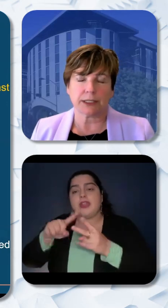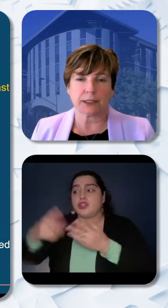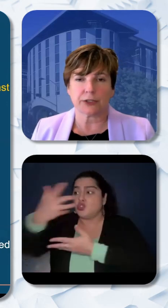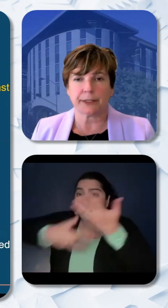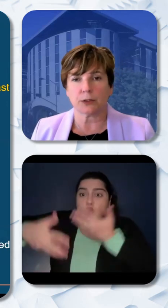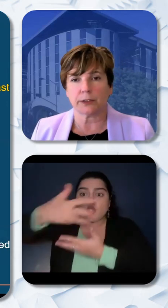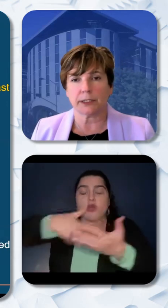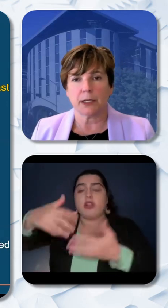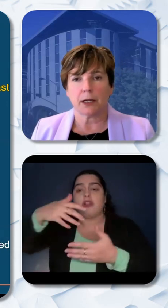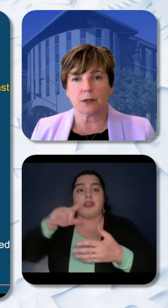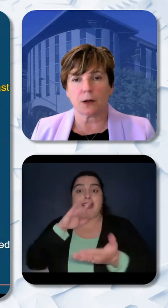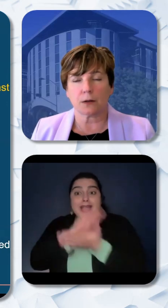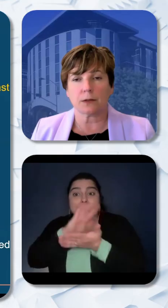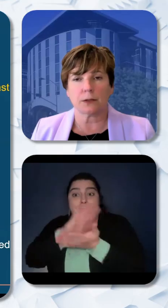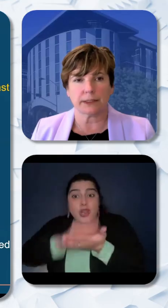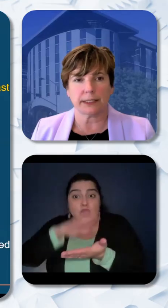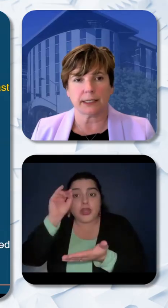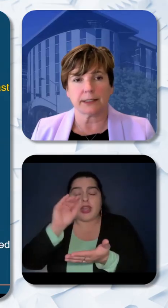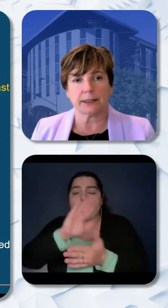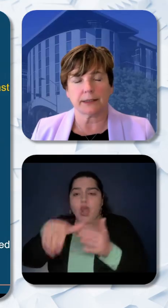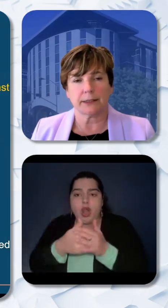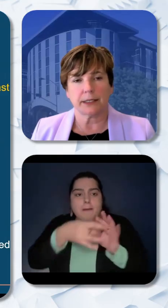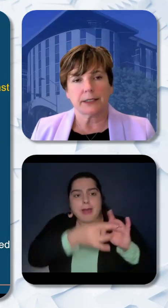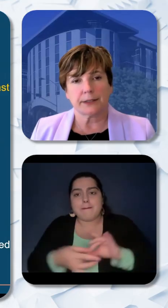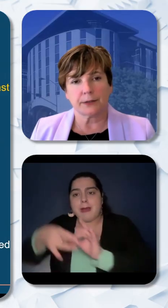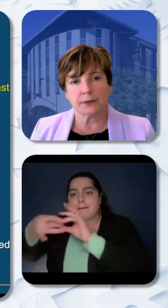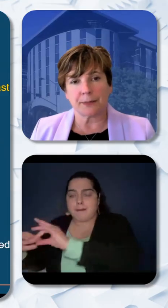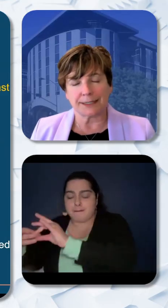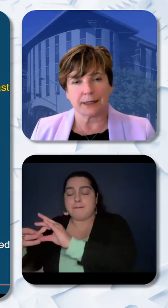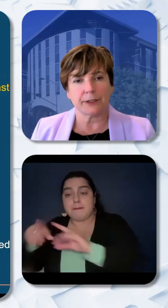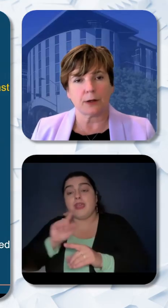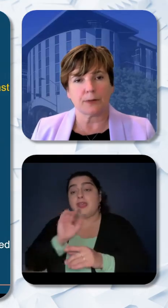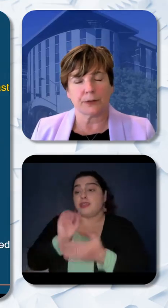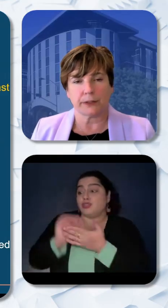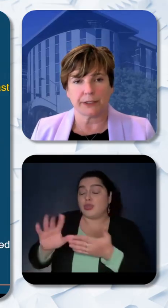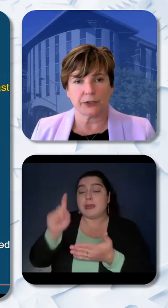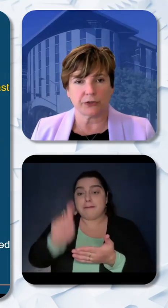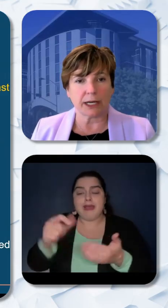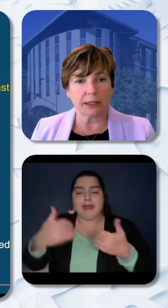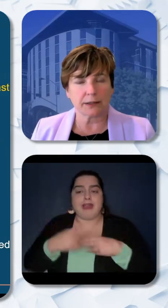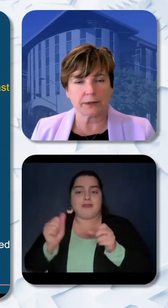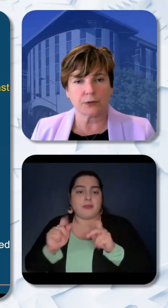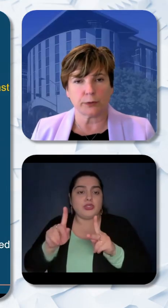and academic learning are all closely connected. Students must have the opportunity to interact,